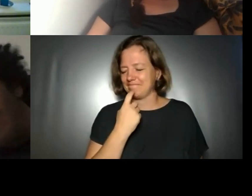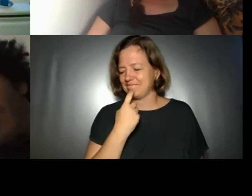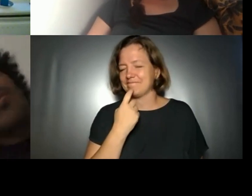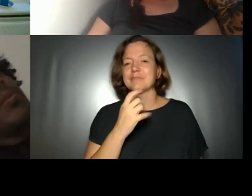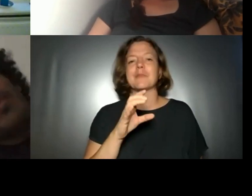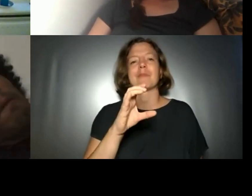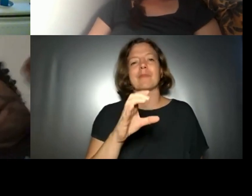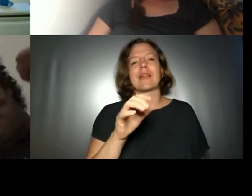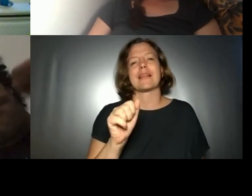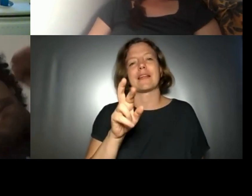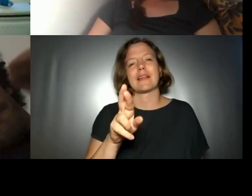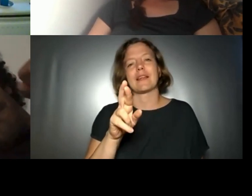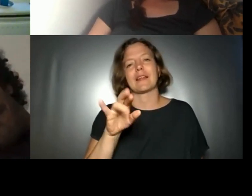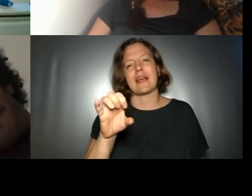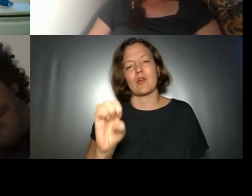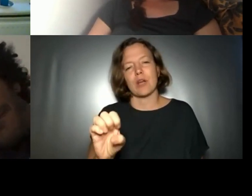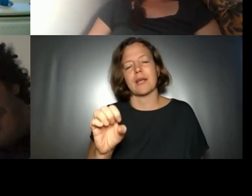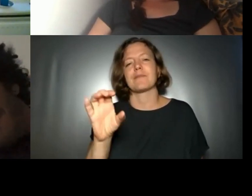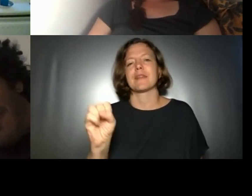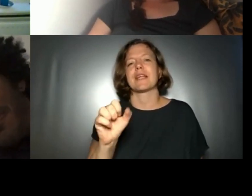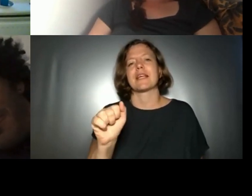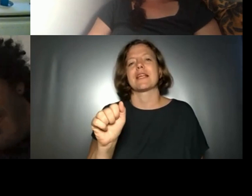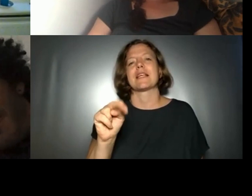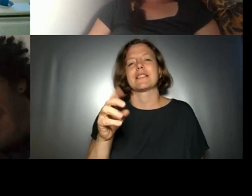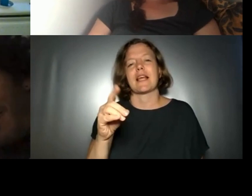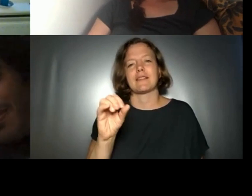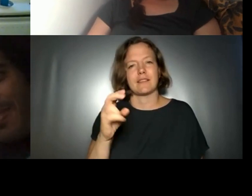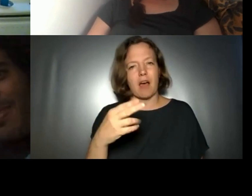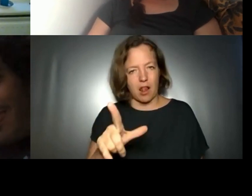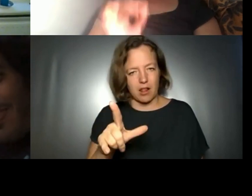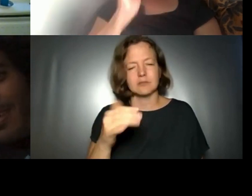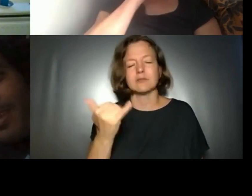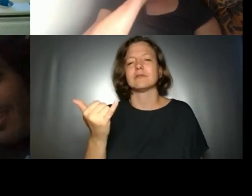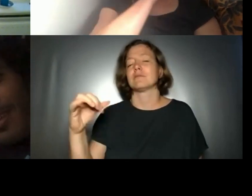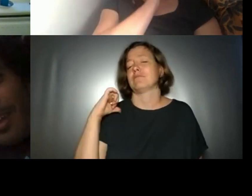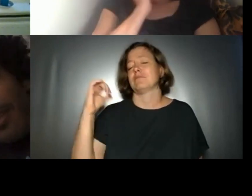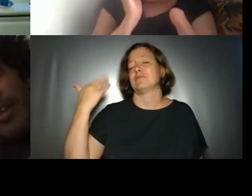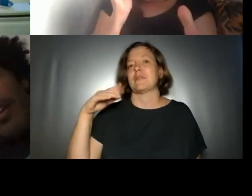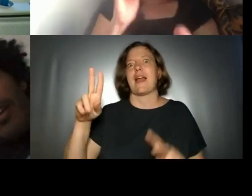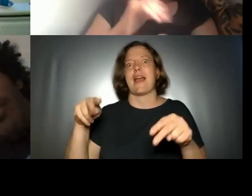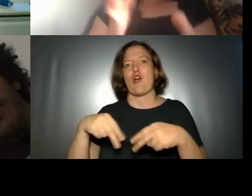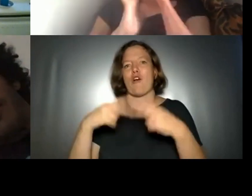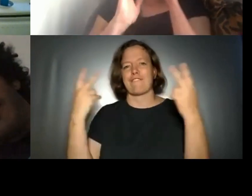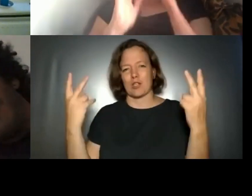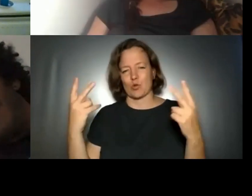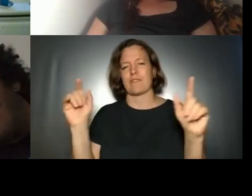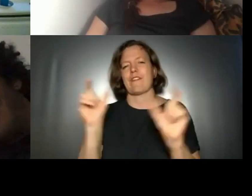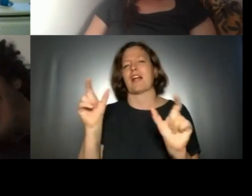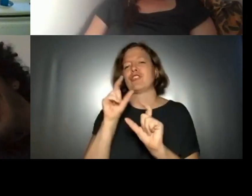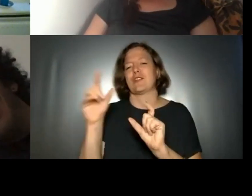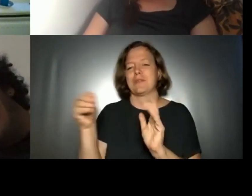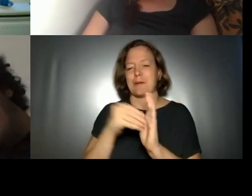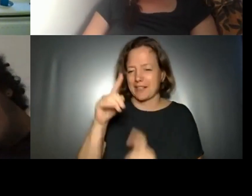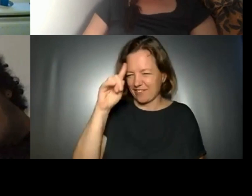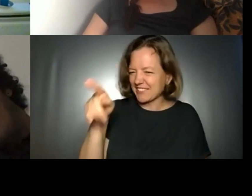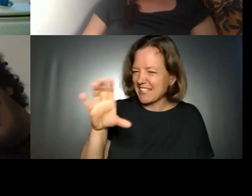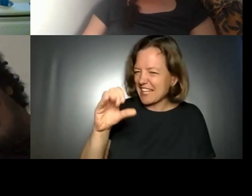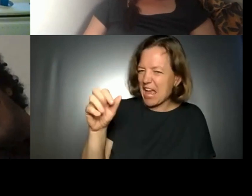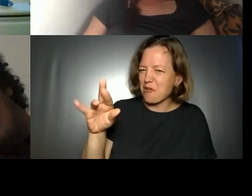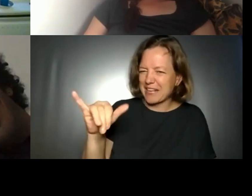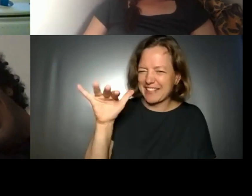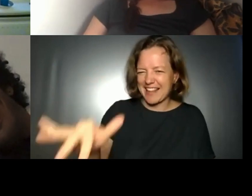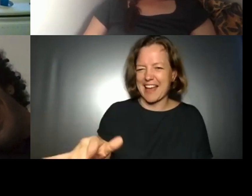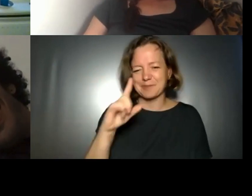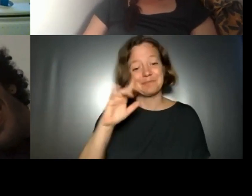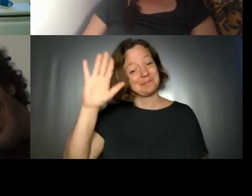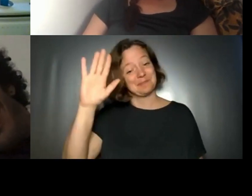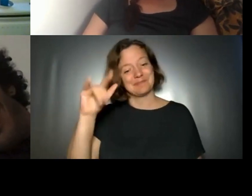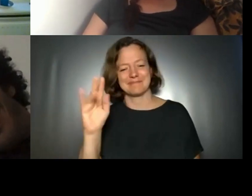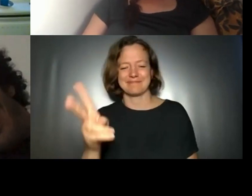at the opening of our conference - I think Carrie is in this meeting tonight, yay. Carrie spoke about trust.